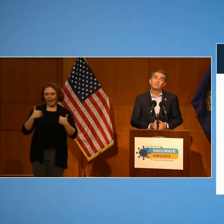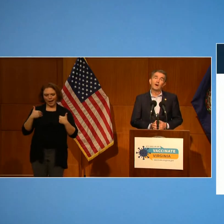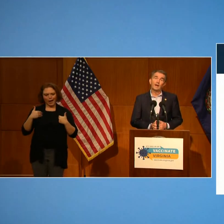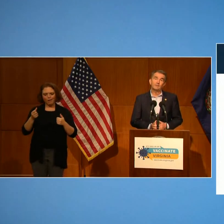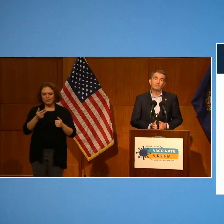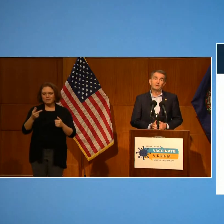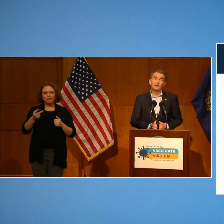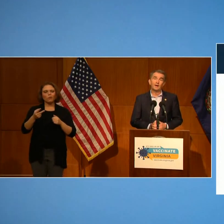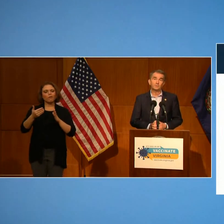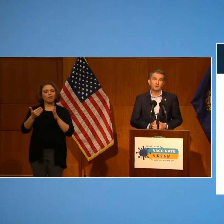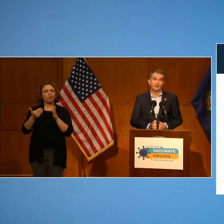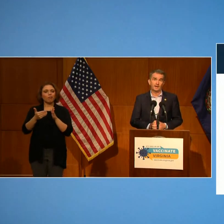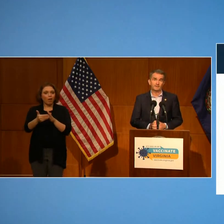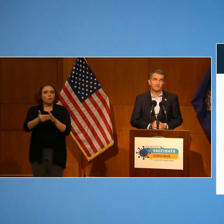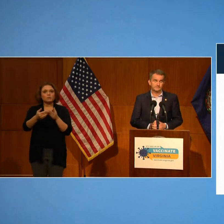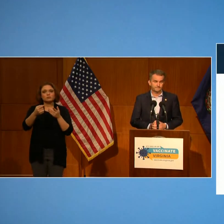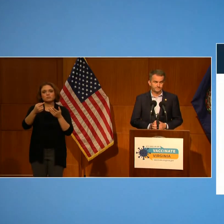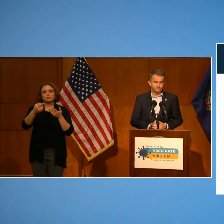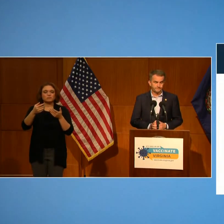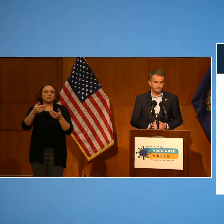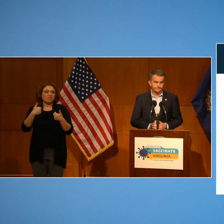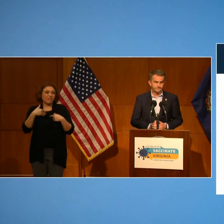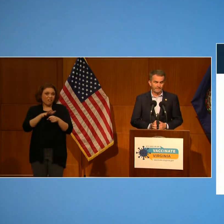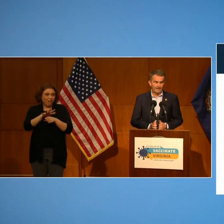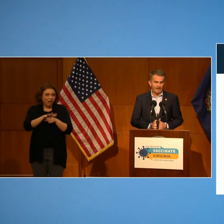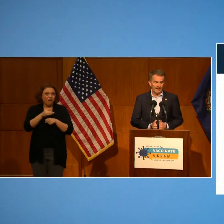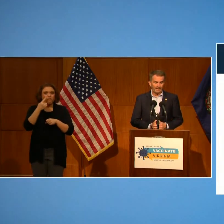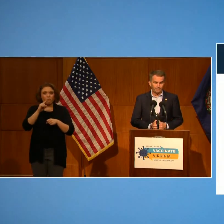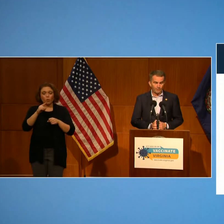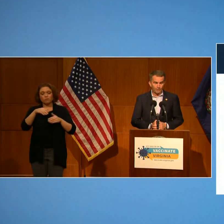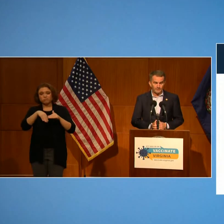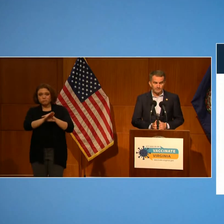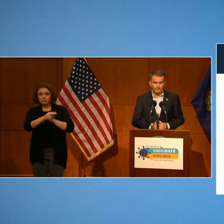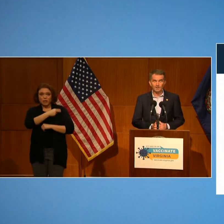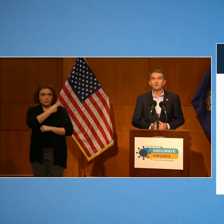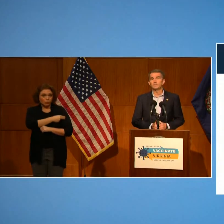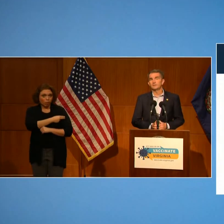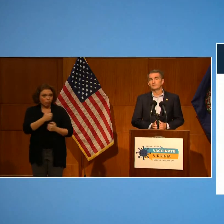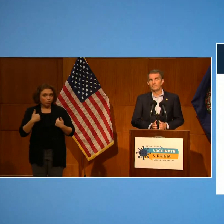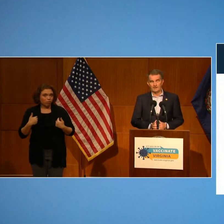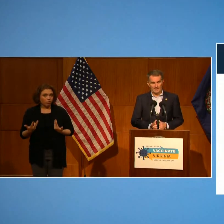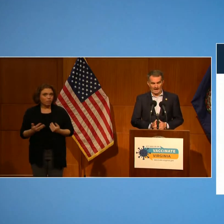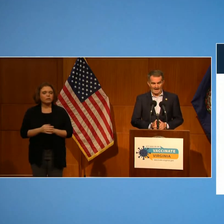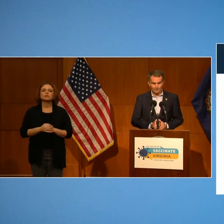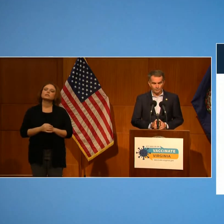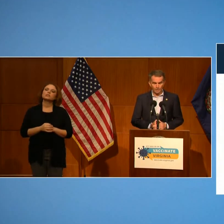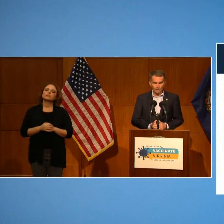ABOUT WHETHER YOU'VE GOT A FEW $1000 LAYING AROUND TO PAY FOR